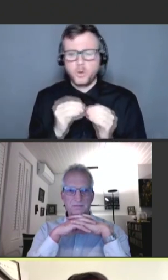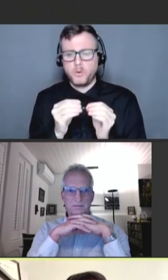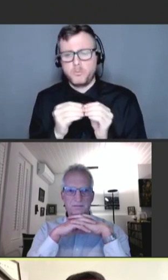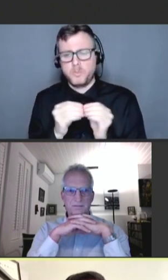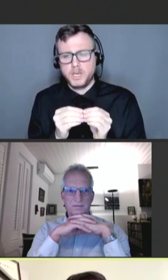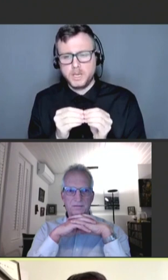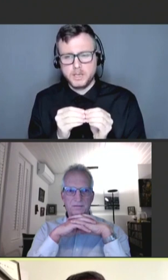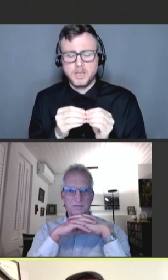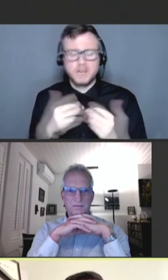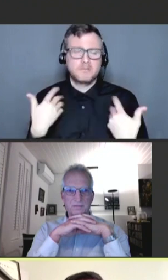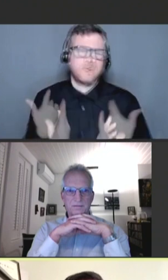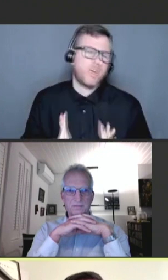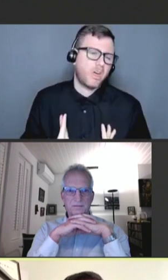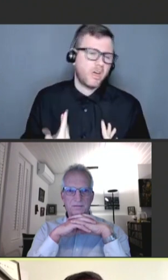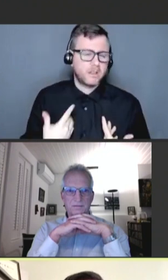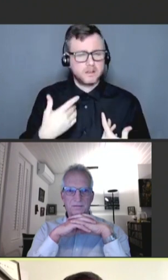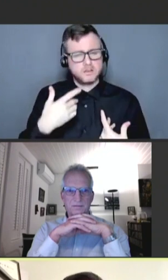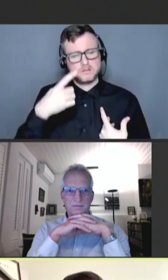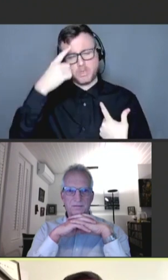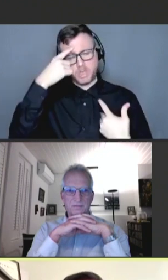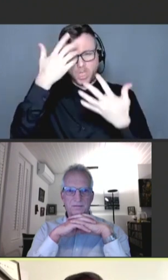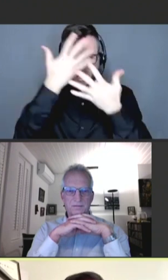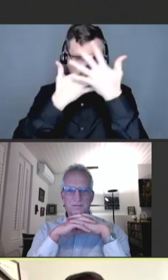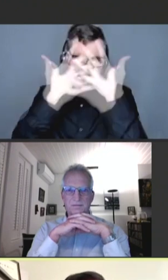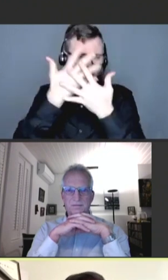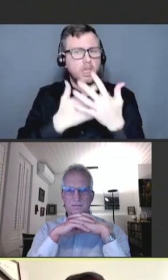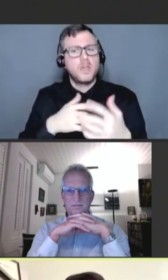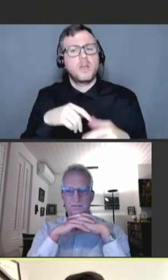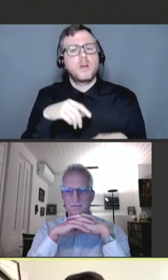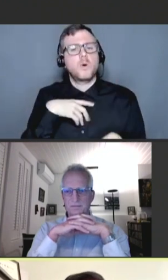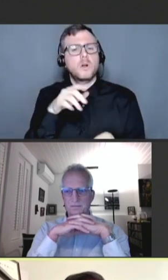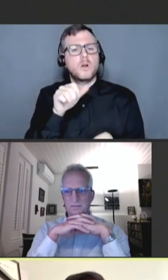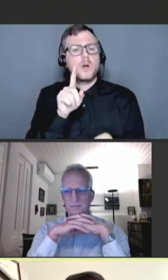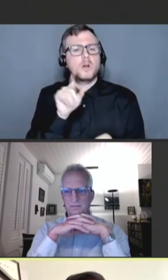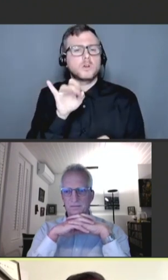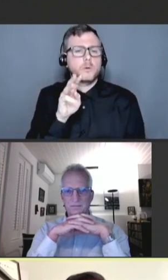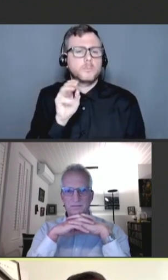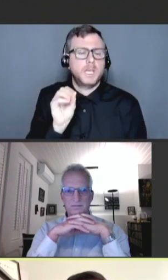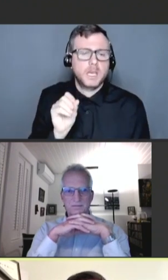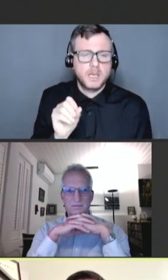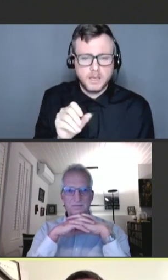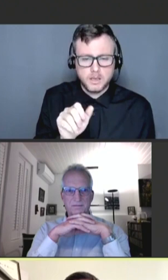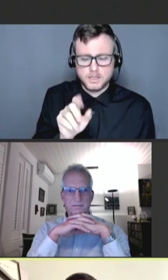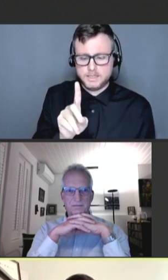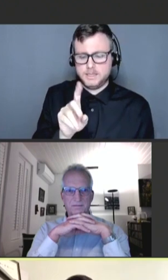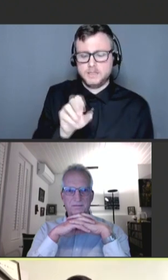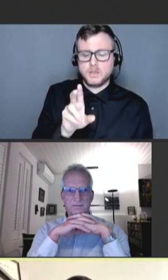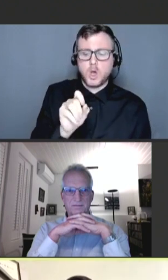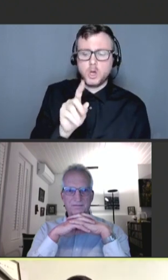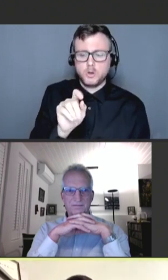fatigue and brain fog, or maybe dysautonomia, but when you take a sort of, you know, really wide,